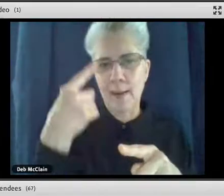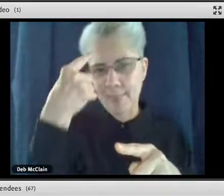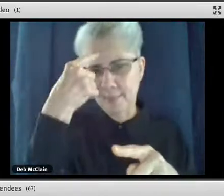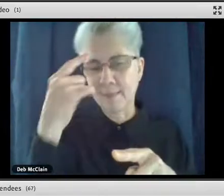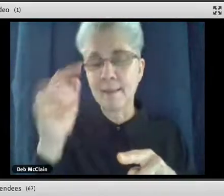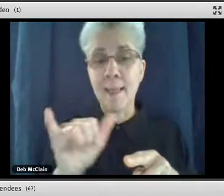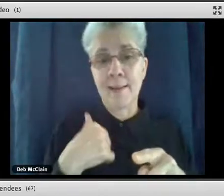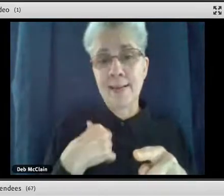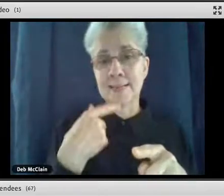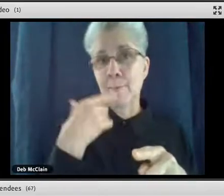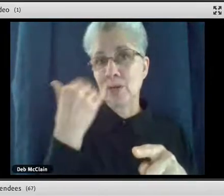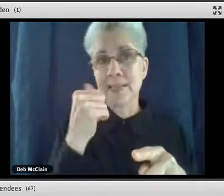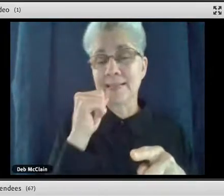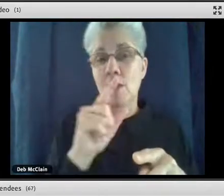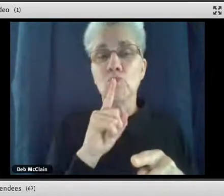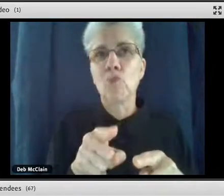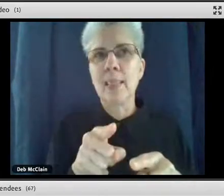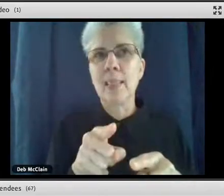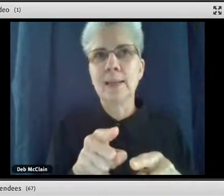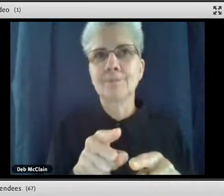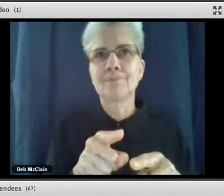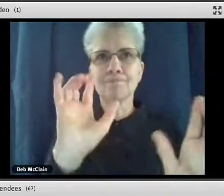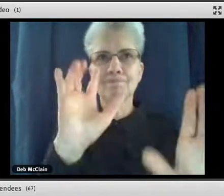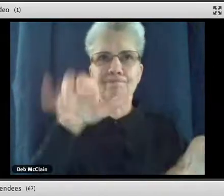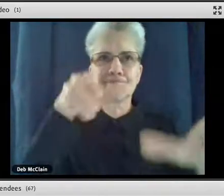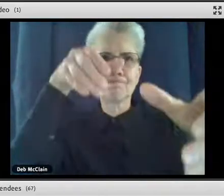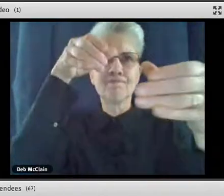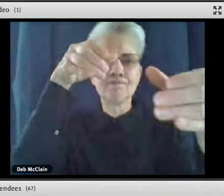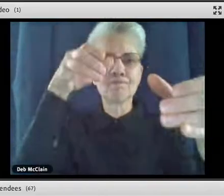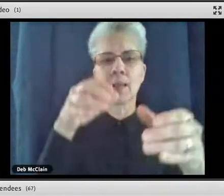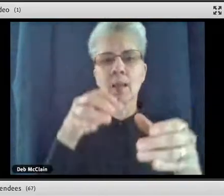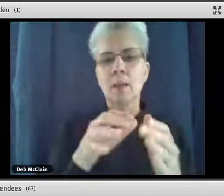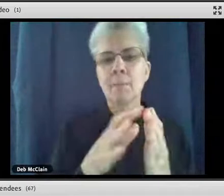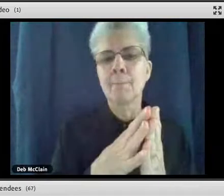is probably appropriate for that one. Just like I said, just because it's not really